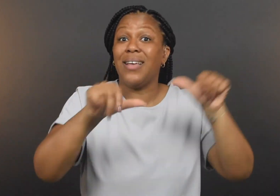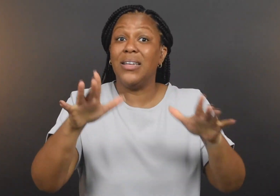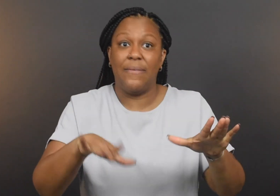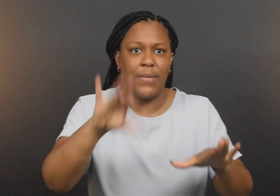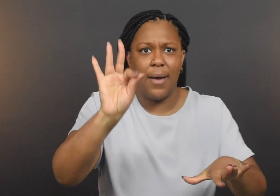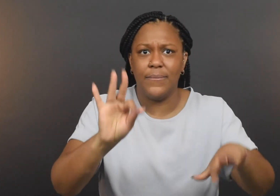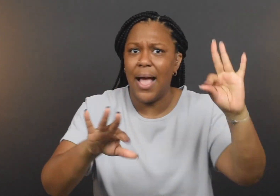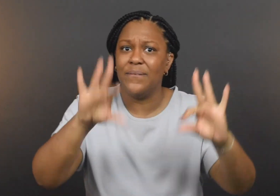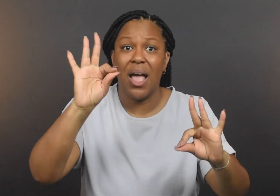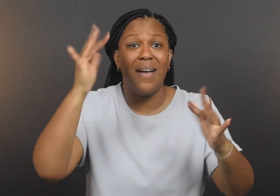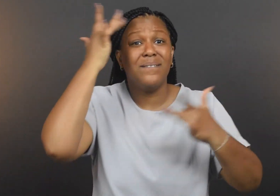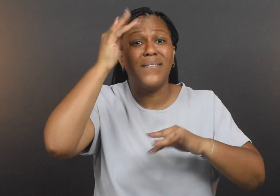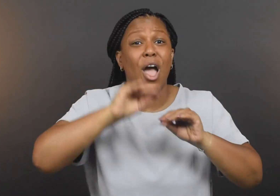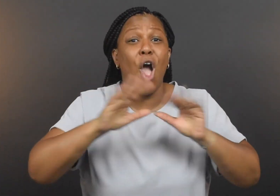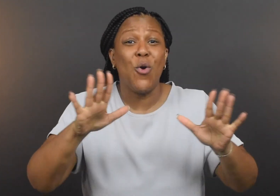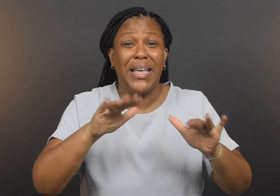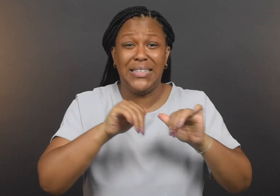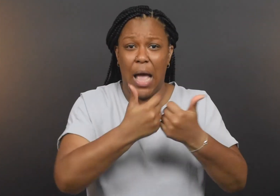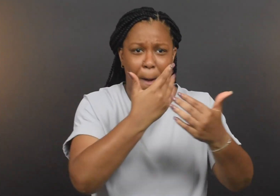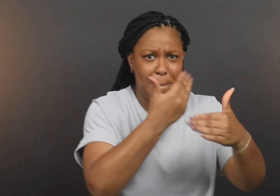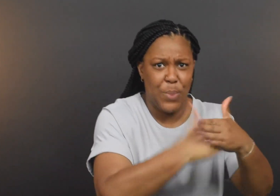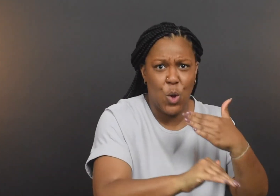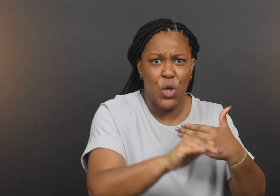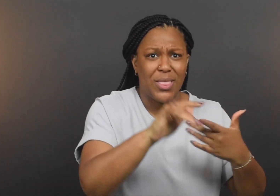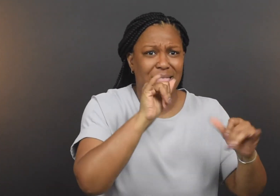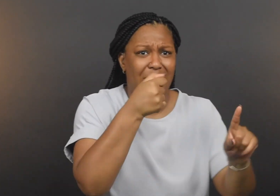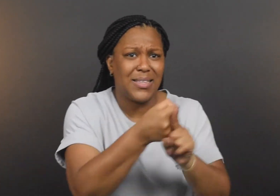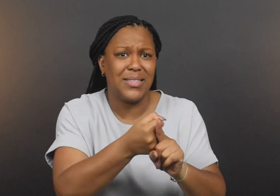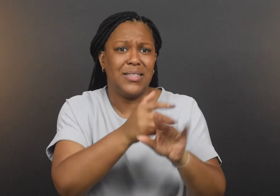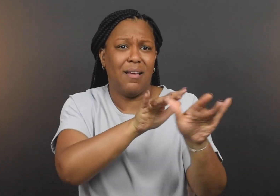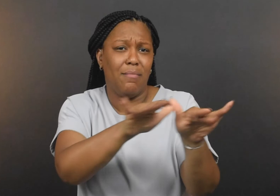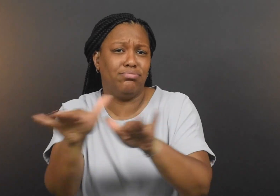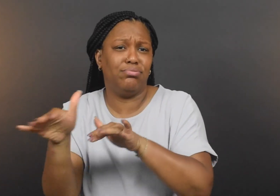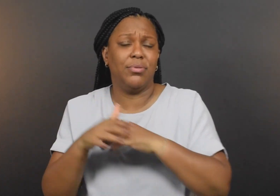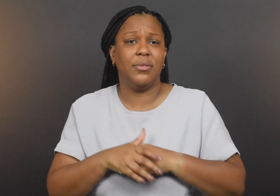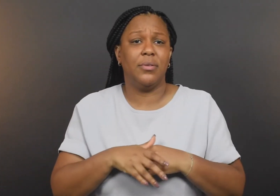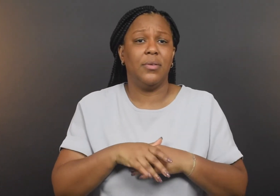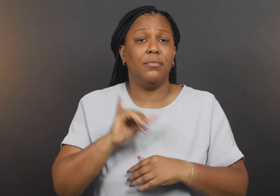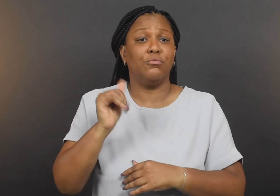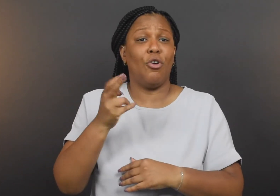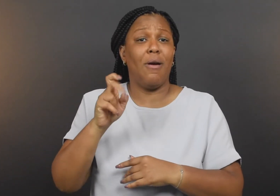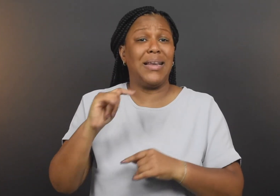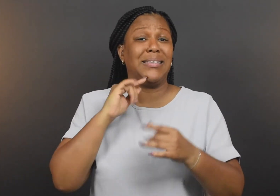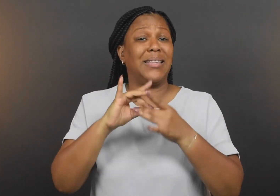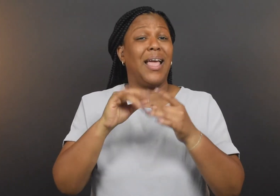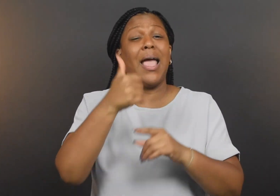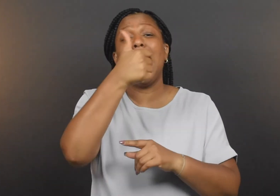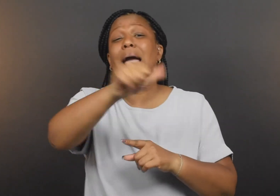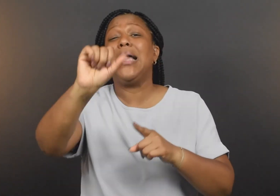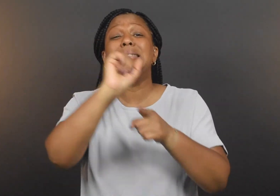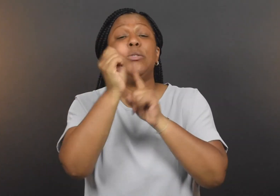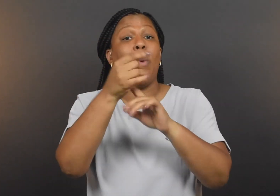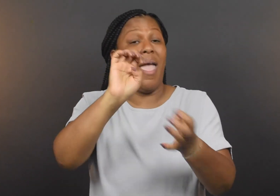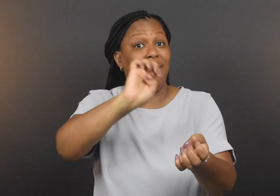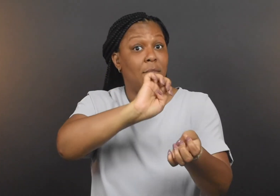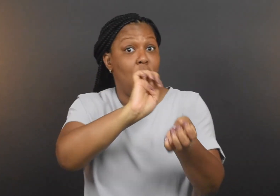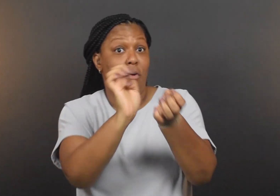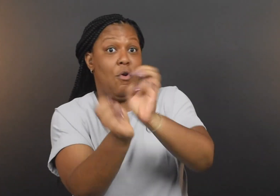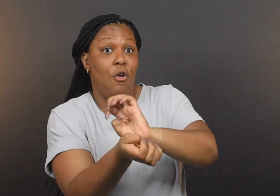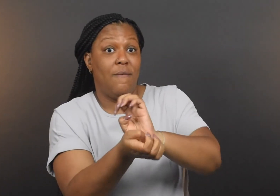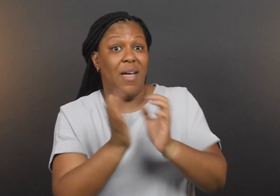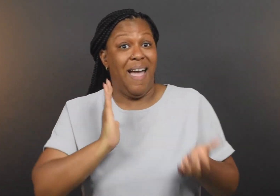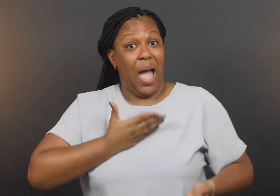that the virus was causing birth defects. “As any situation evolves, our knowledge